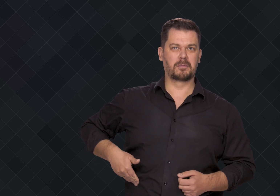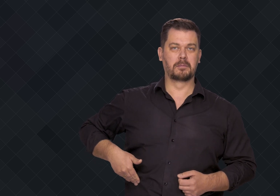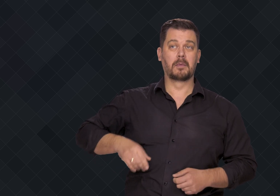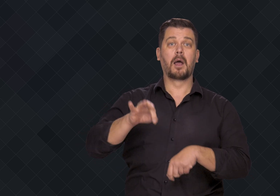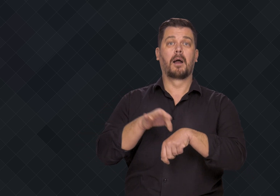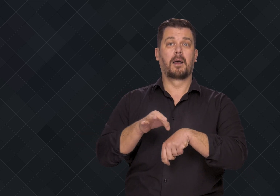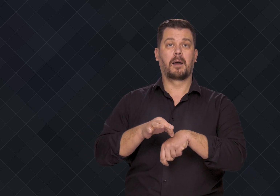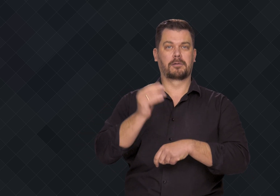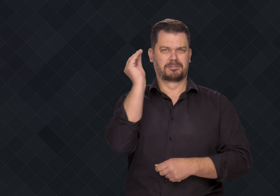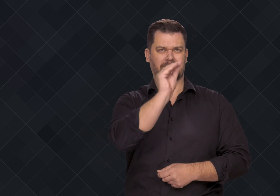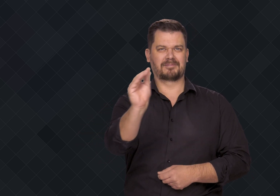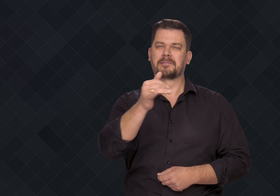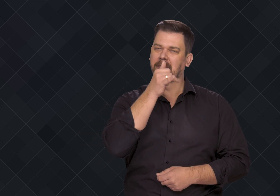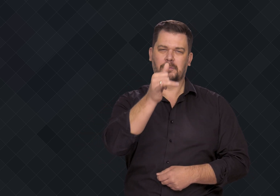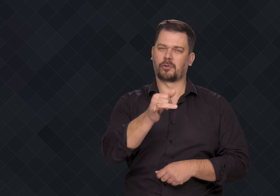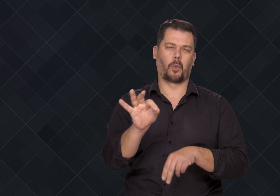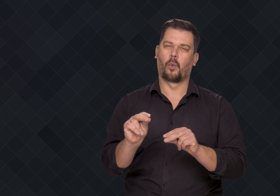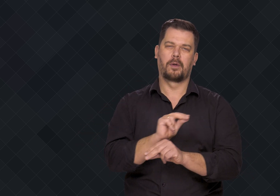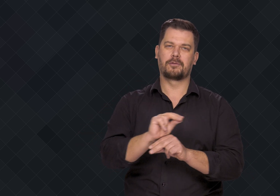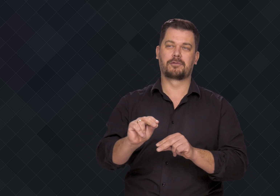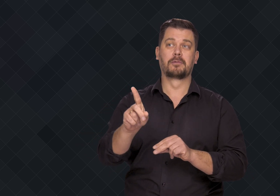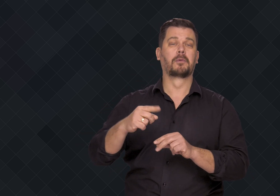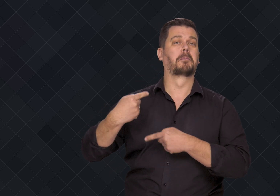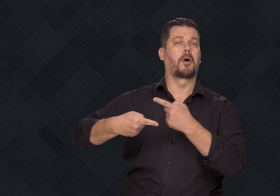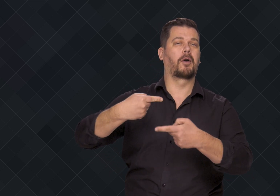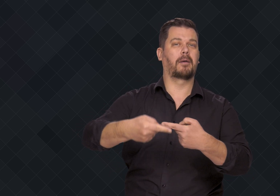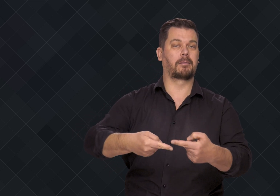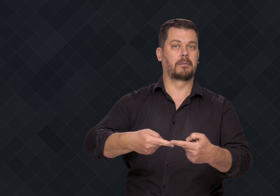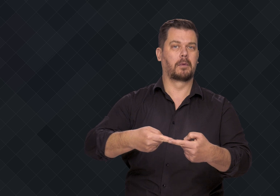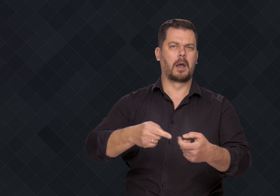and doctors have told you it's incurable and hereditary?